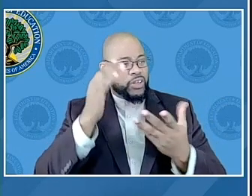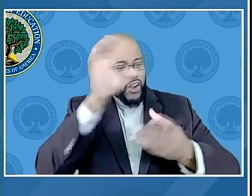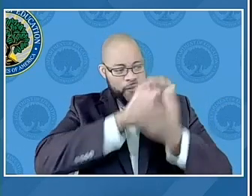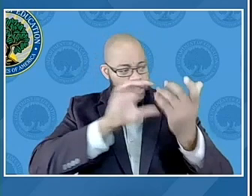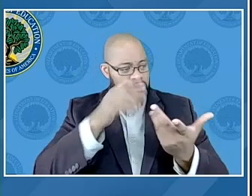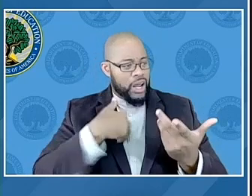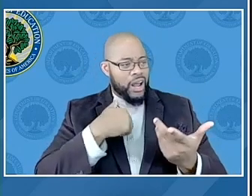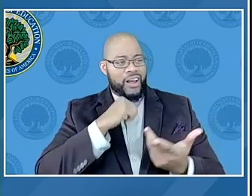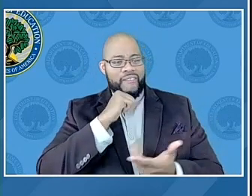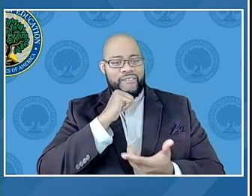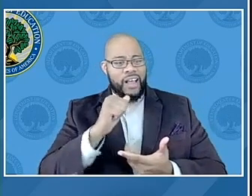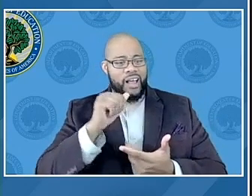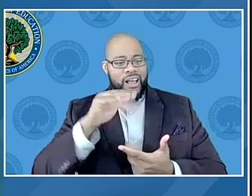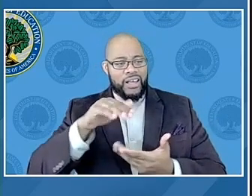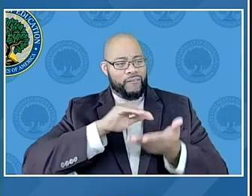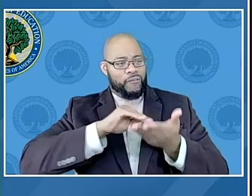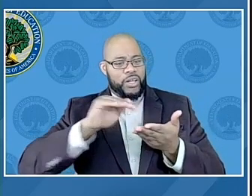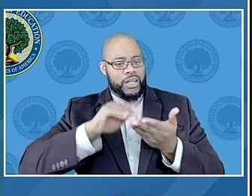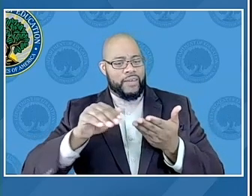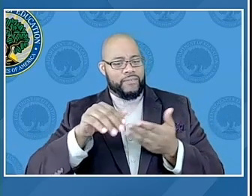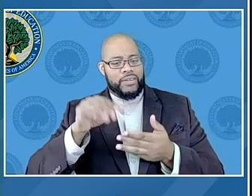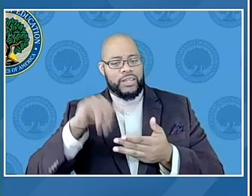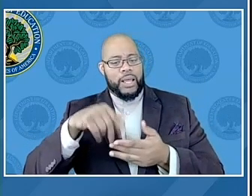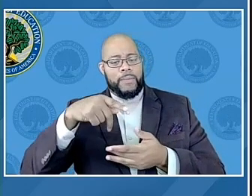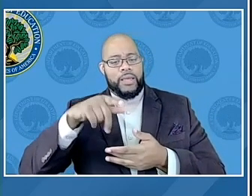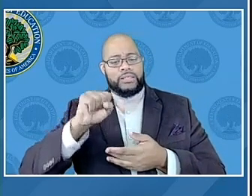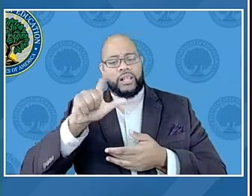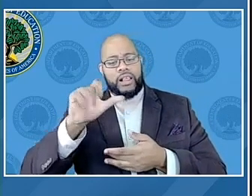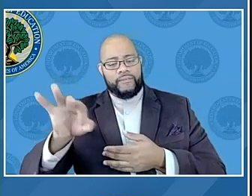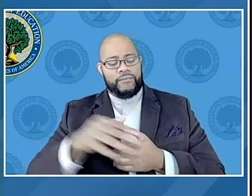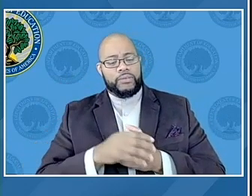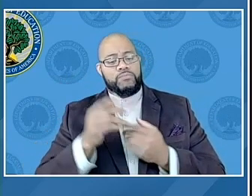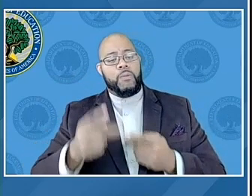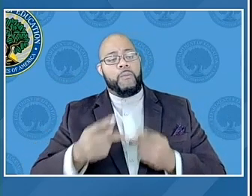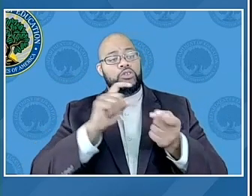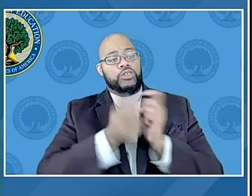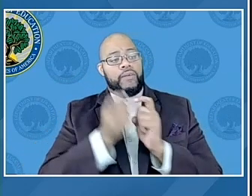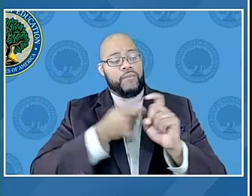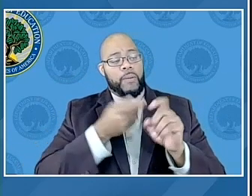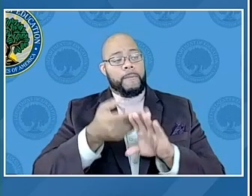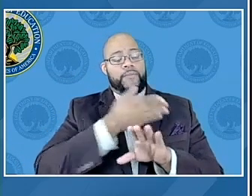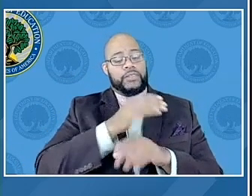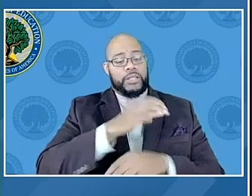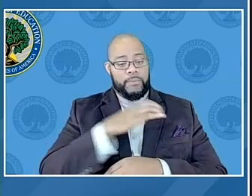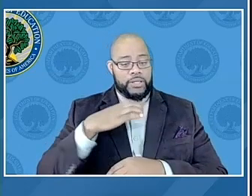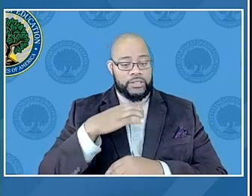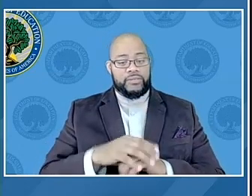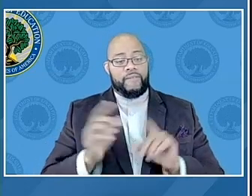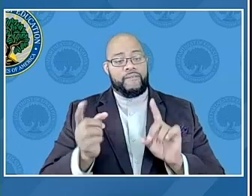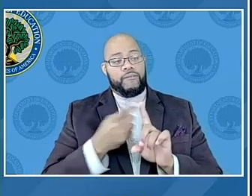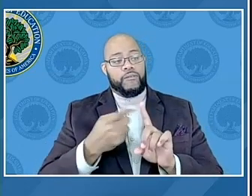yet forgiven the PSLF. Proposed change from previous committees. First, hold harmless.